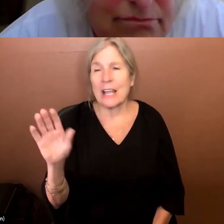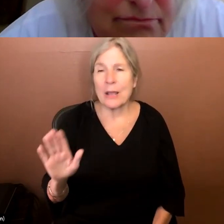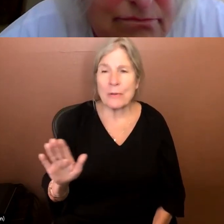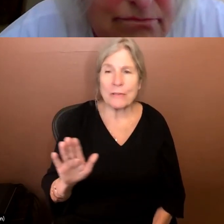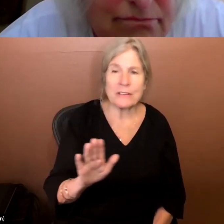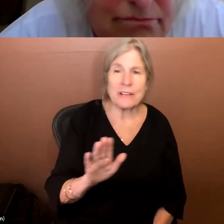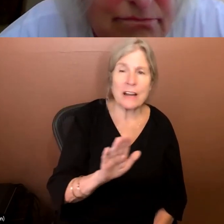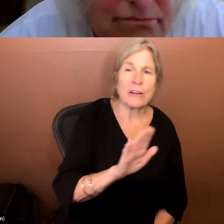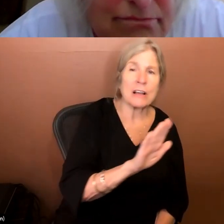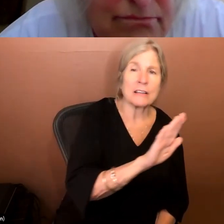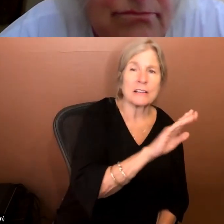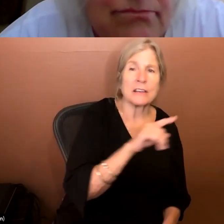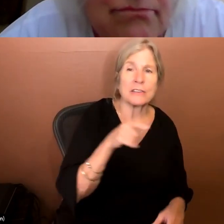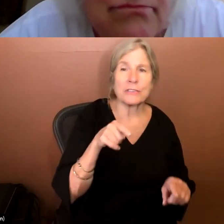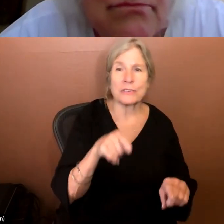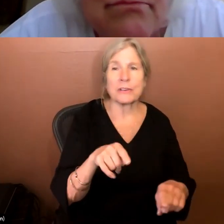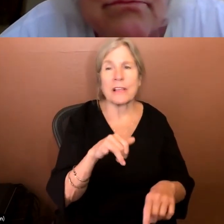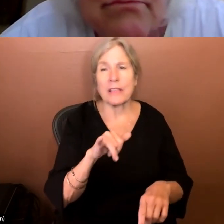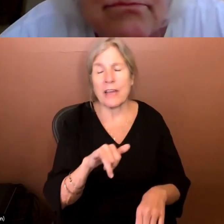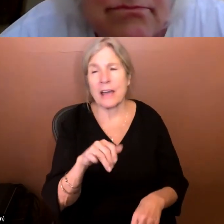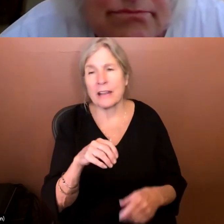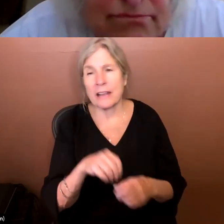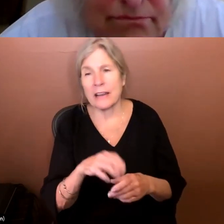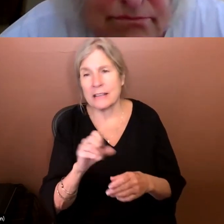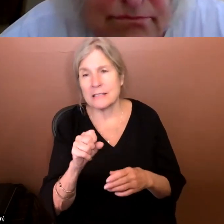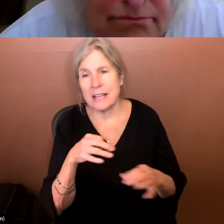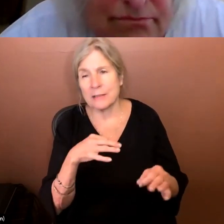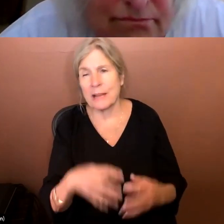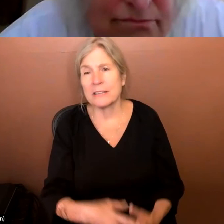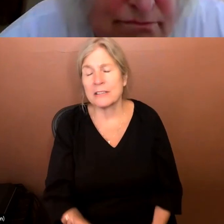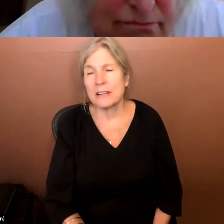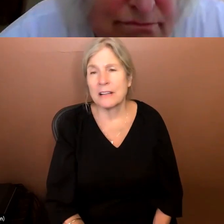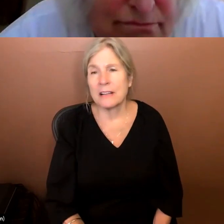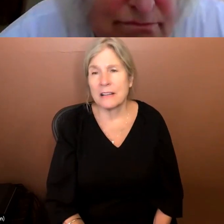during that explanation. I just always really loved that.